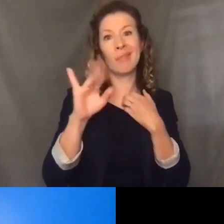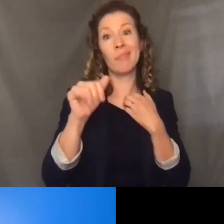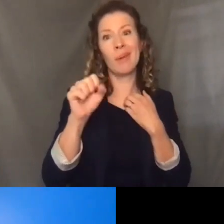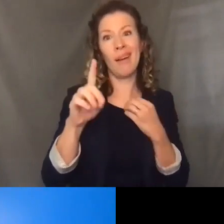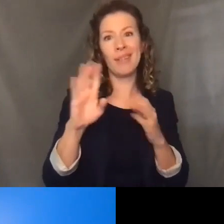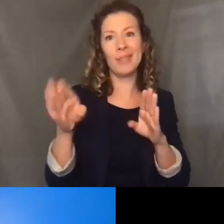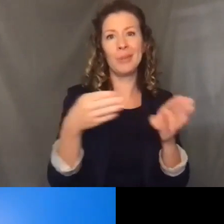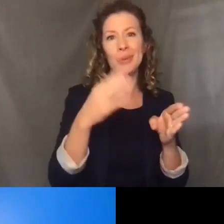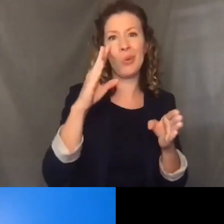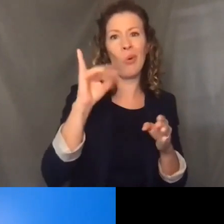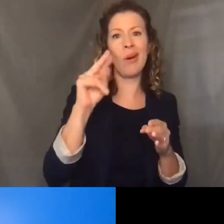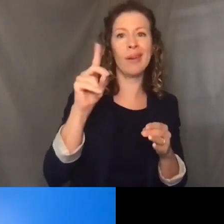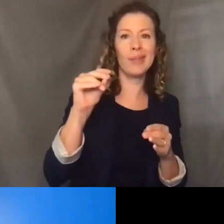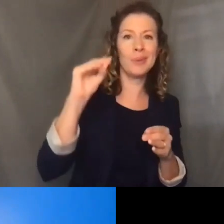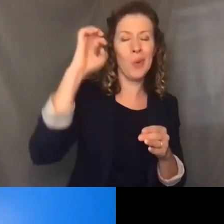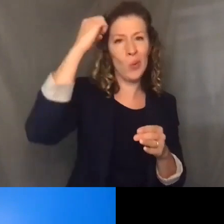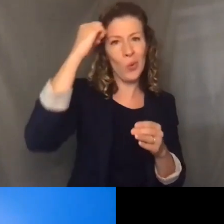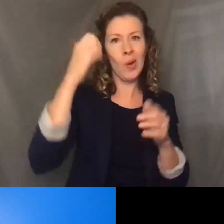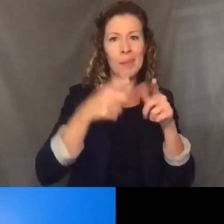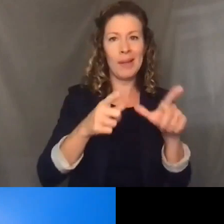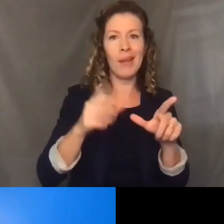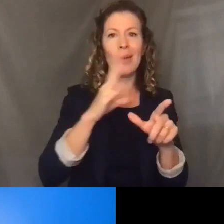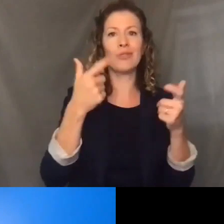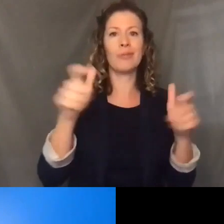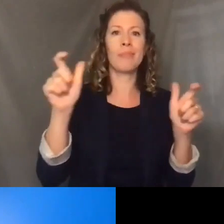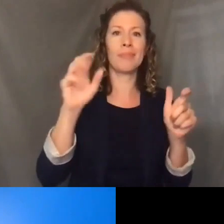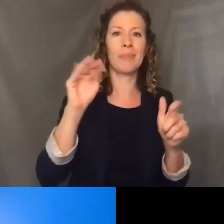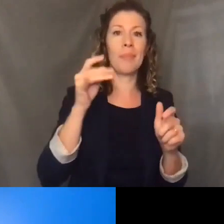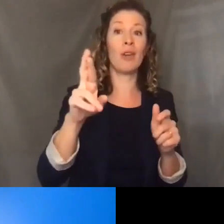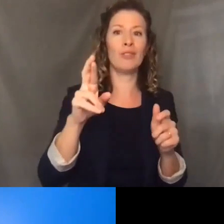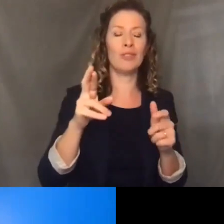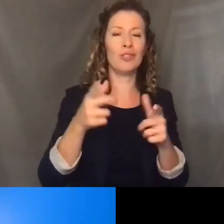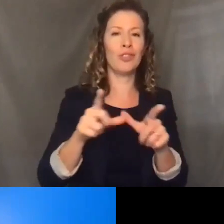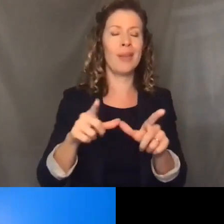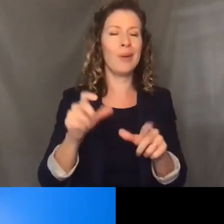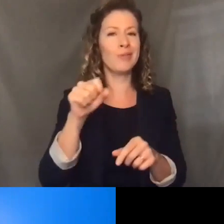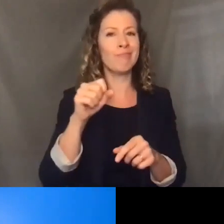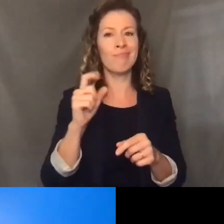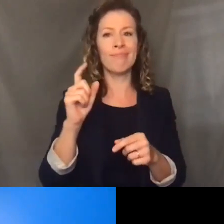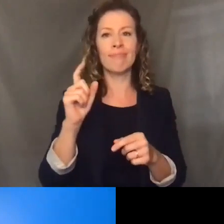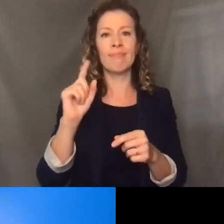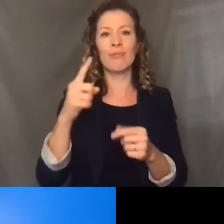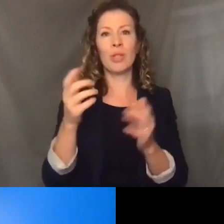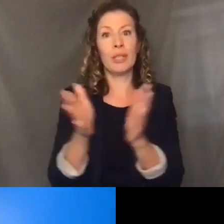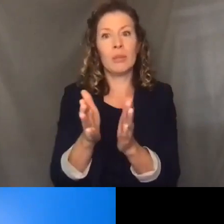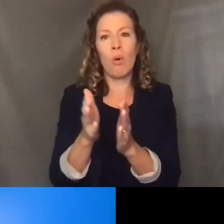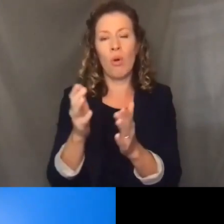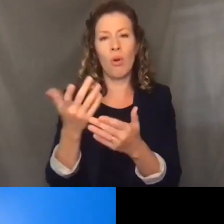european languages and major languages and yeah only a small fraction of yeah even